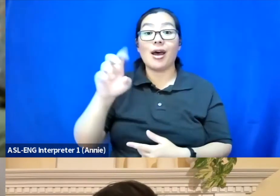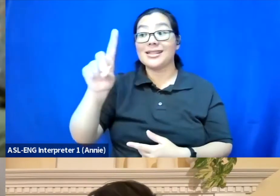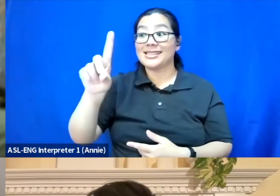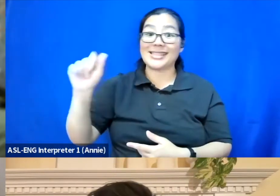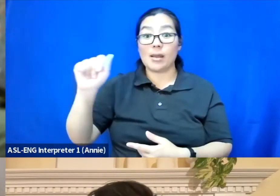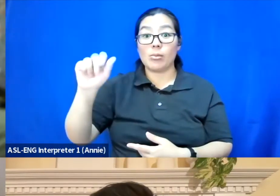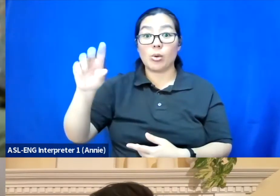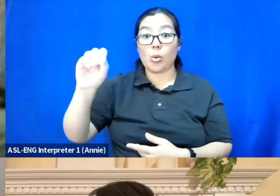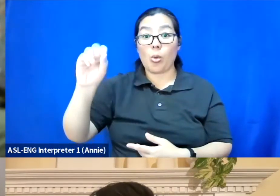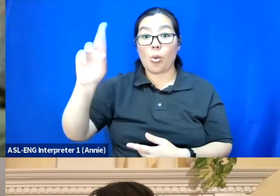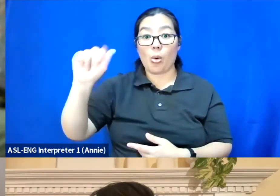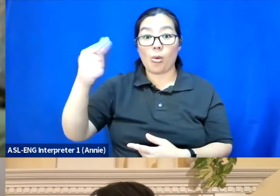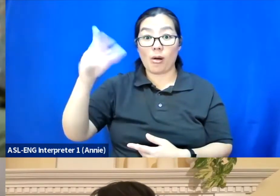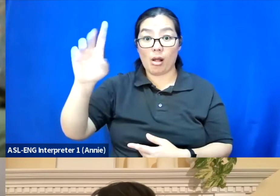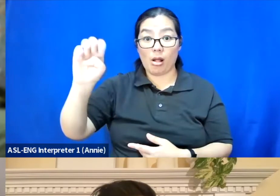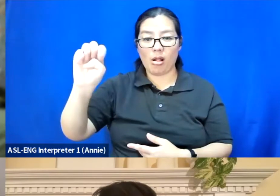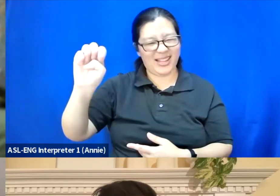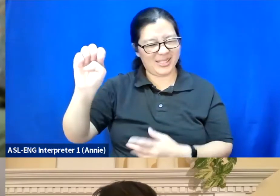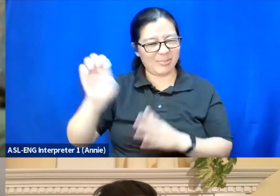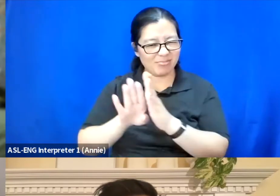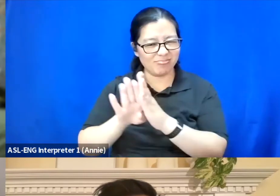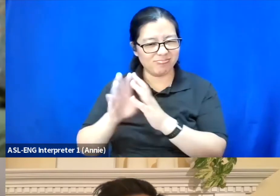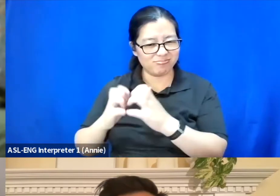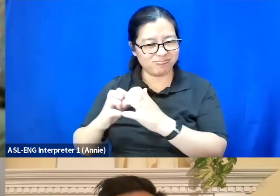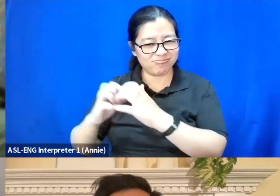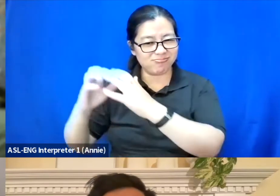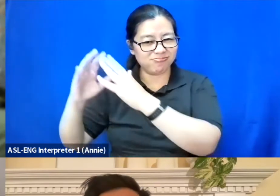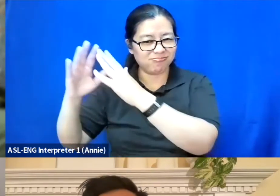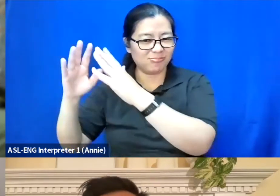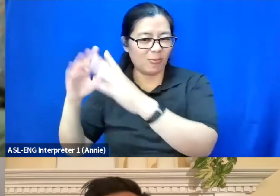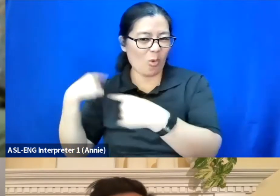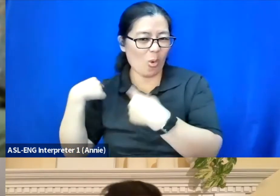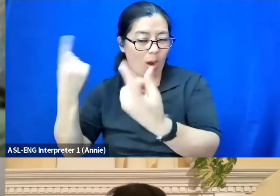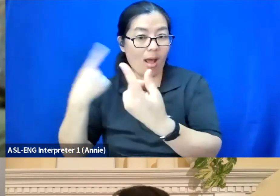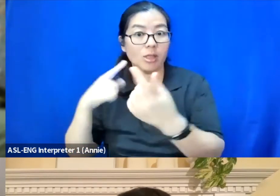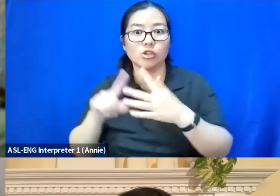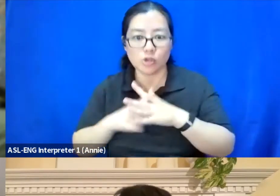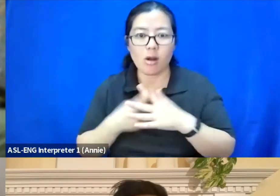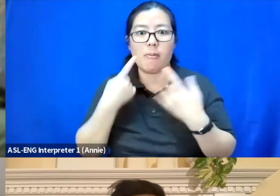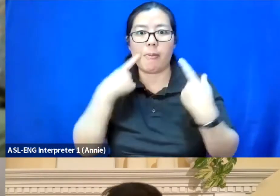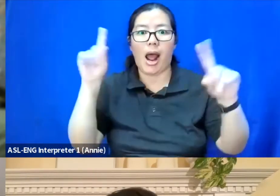there's always that need for community. And I think we find a way.